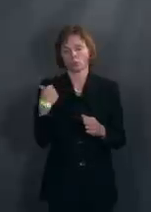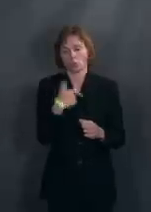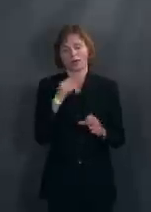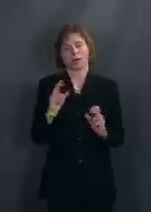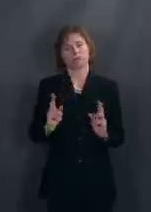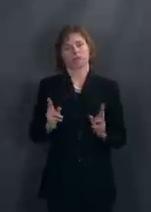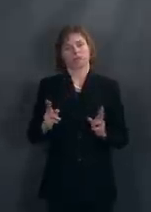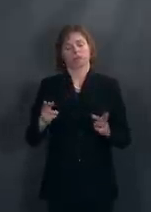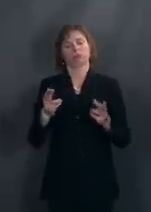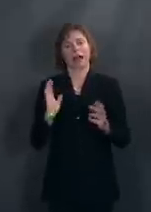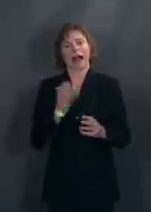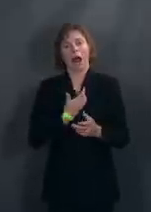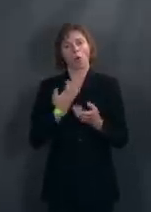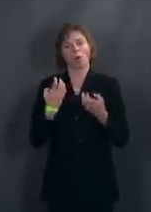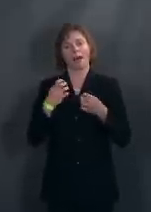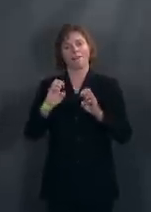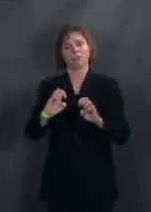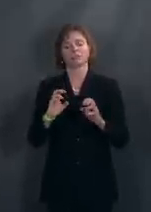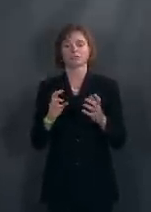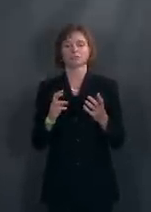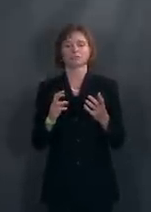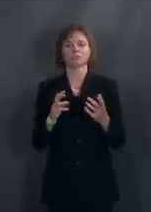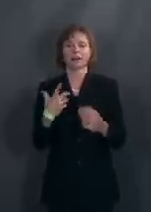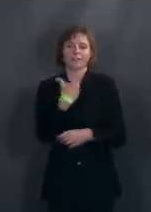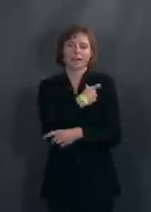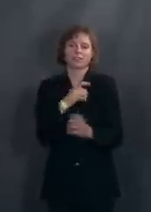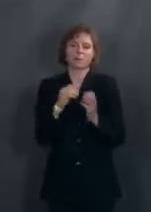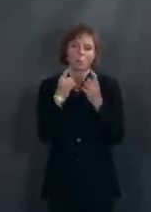and make them more effective and more efficient. Thank you.